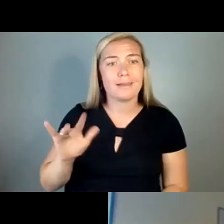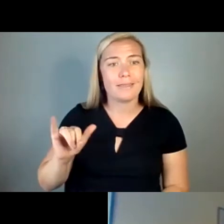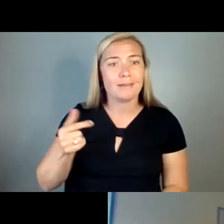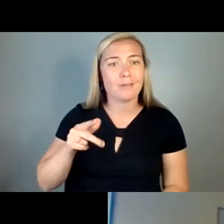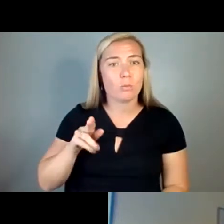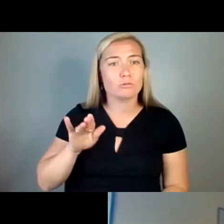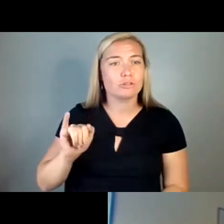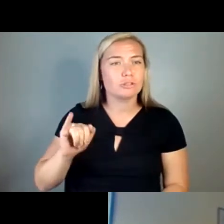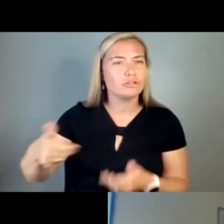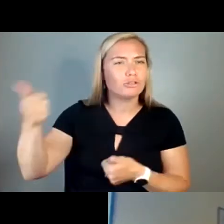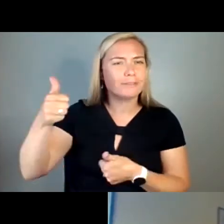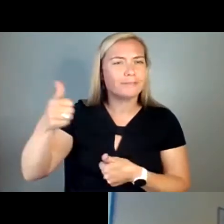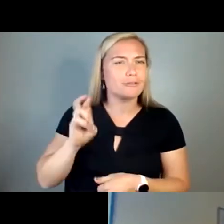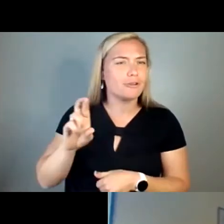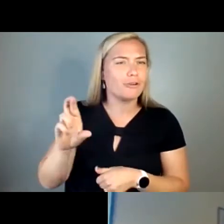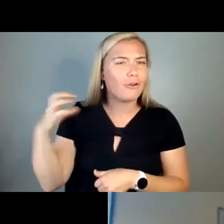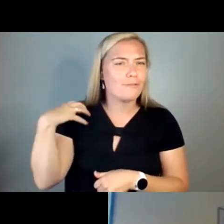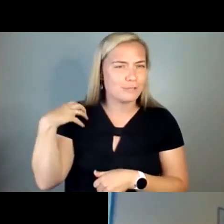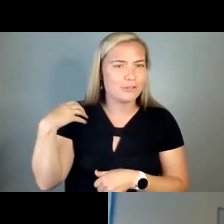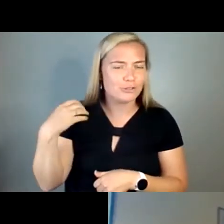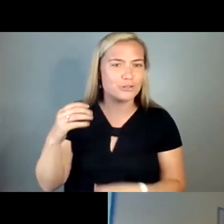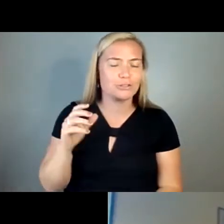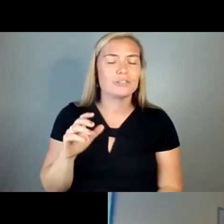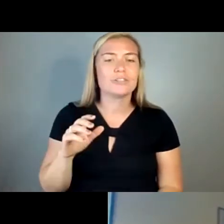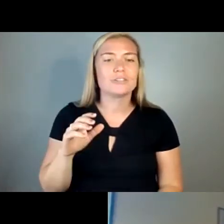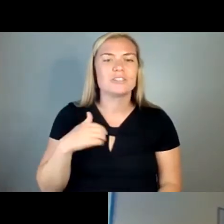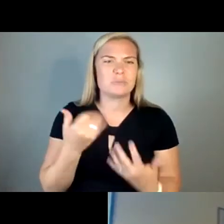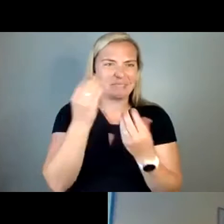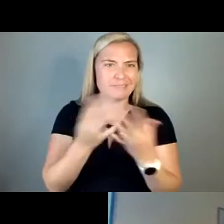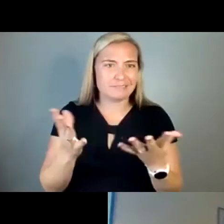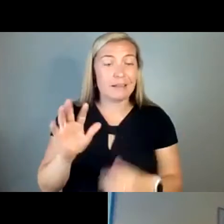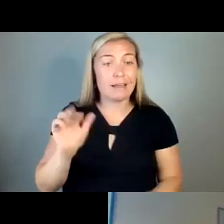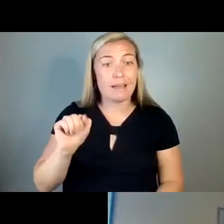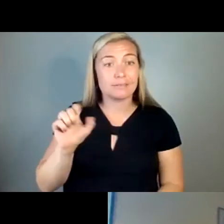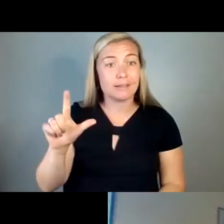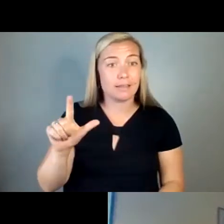Kathy Gallucci. I want to make note of the fact that American Sign Language Interpreters will be